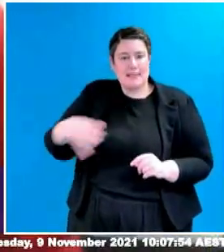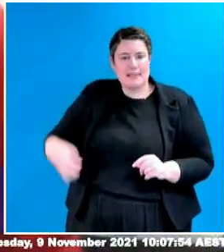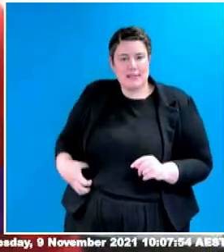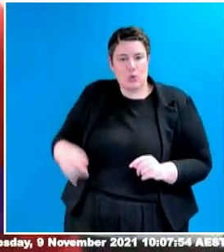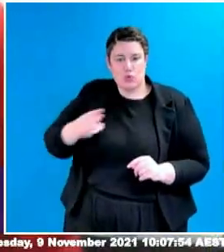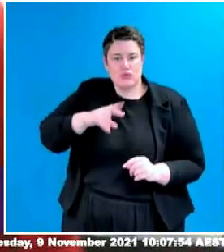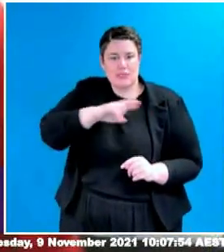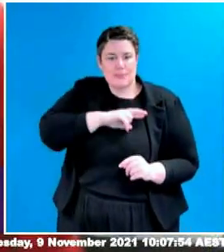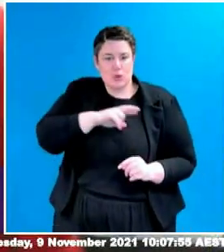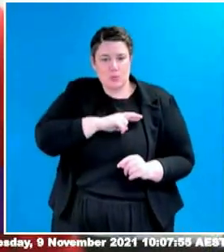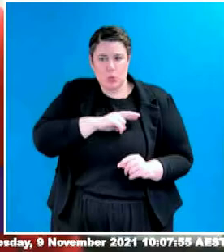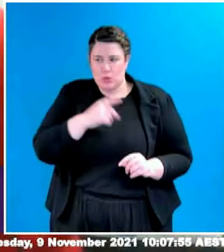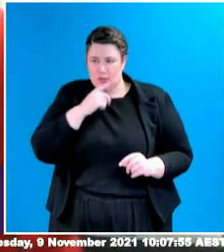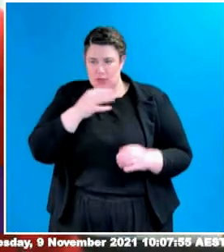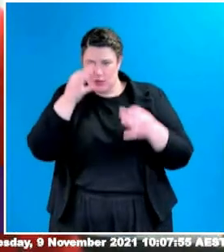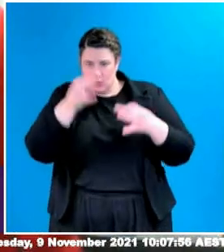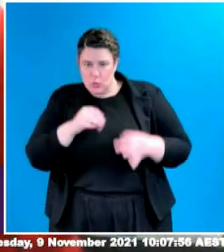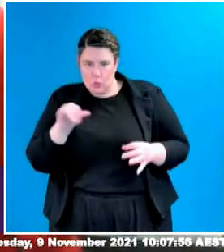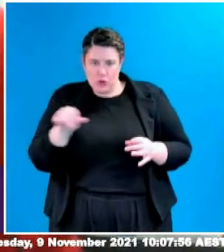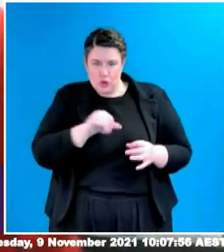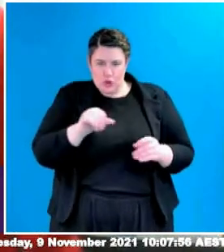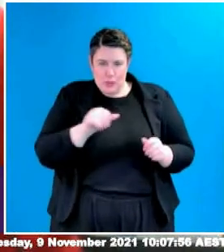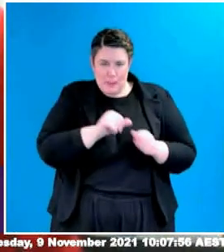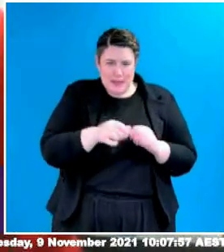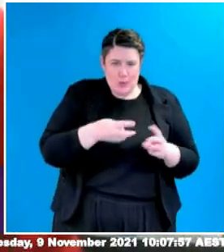different theories about which way is preferable.